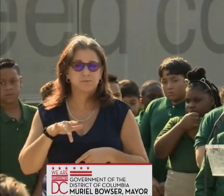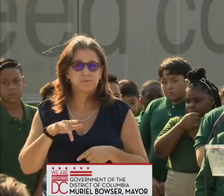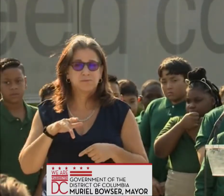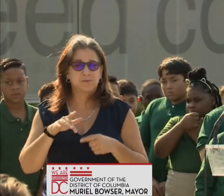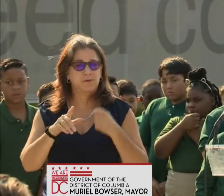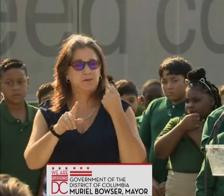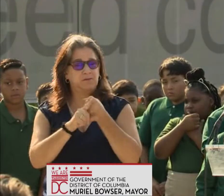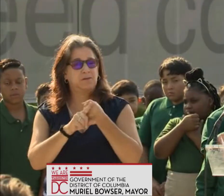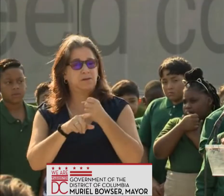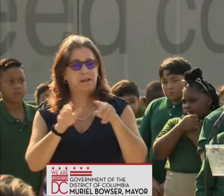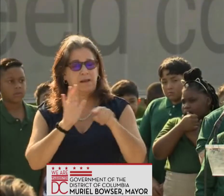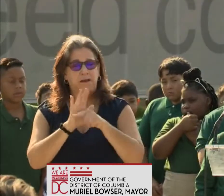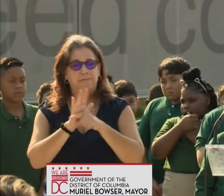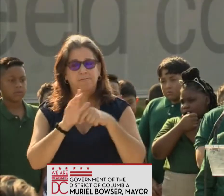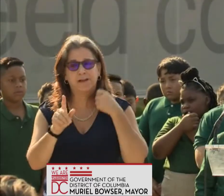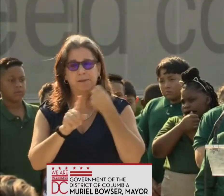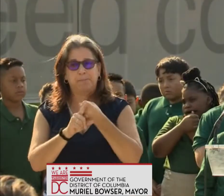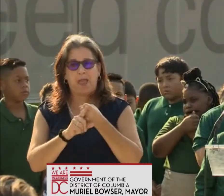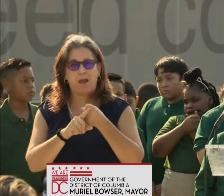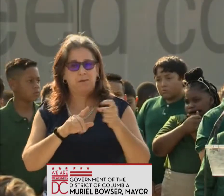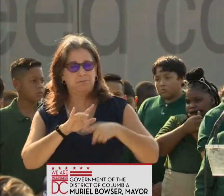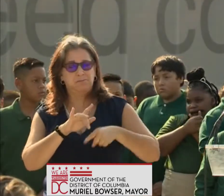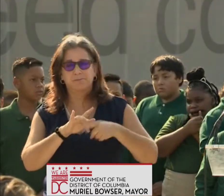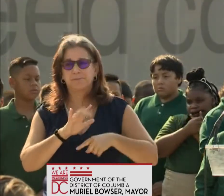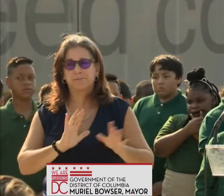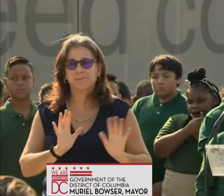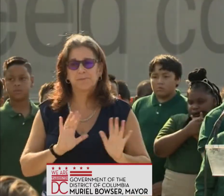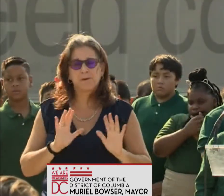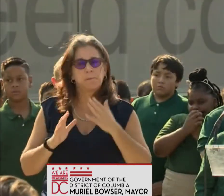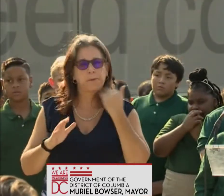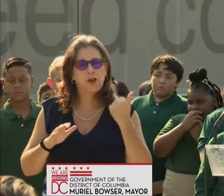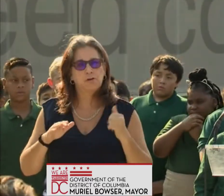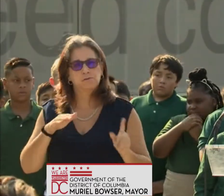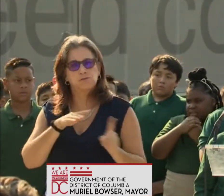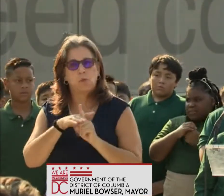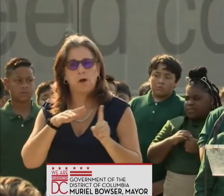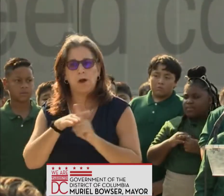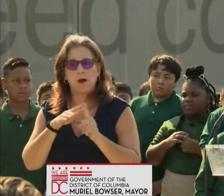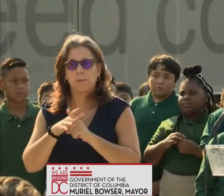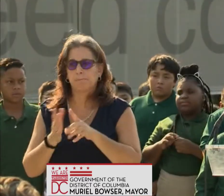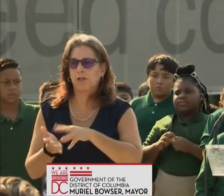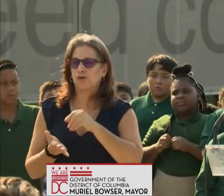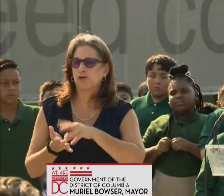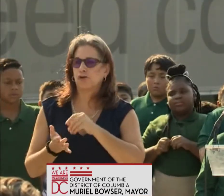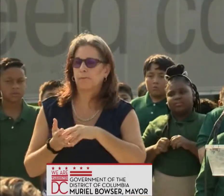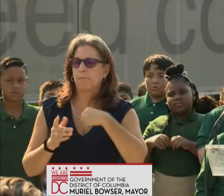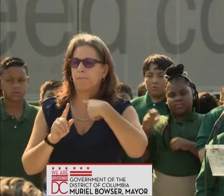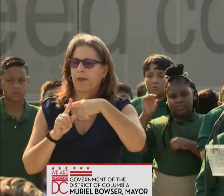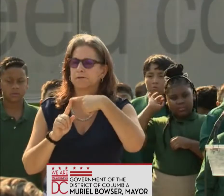students ability to learn and thrive missing just 10% of the school year in